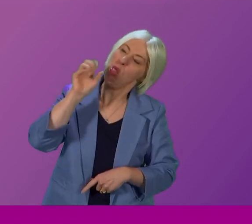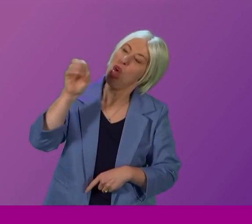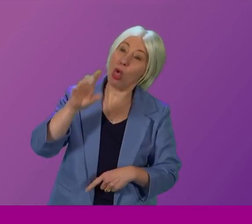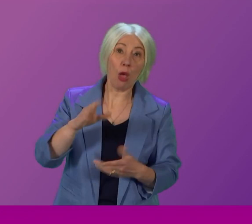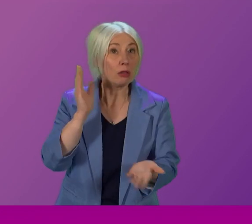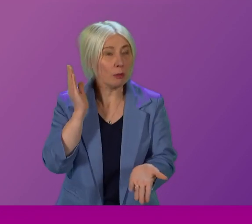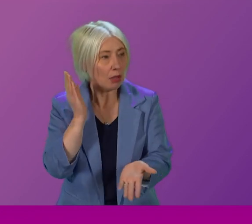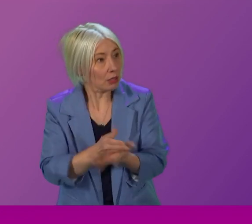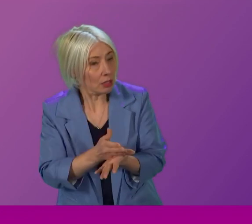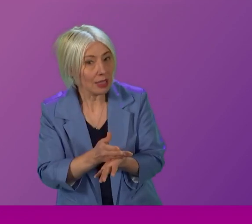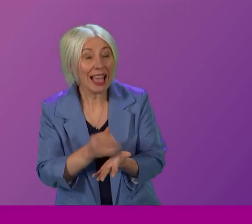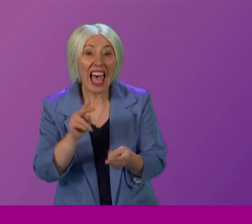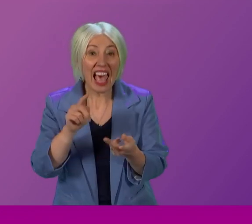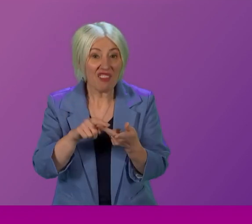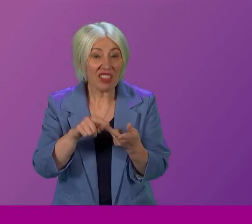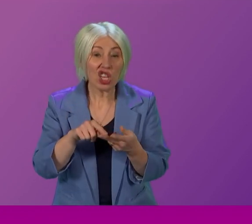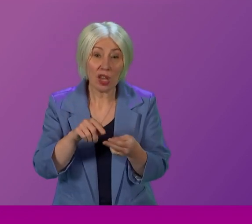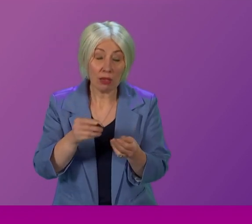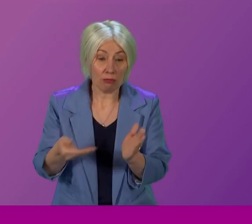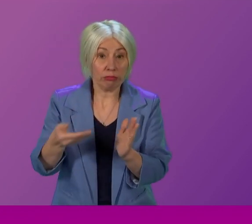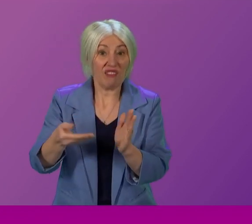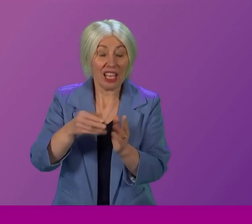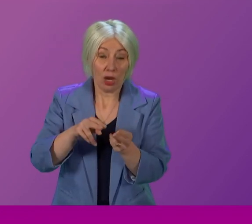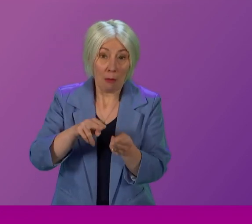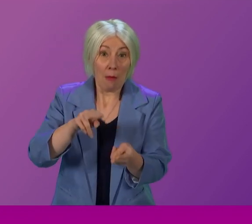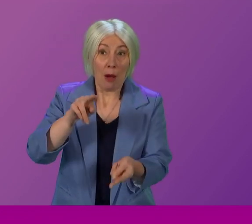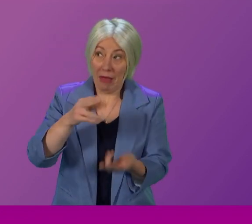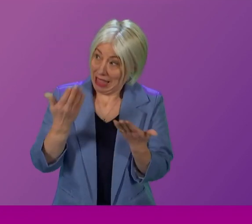inflation is high right now, which is affecting all parts of the public sector,